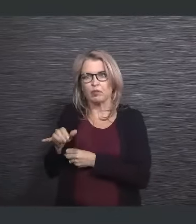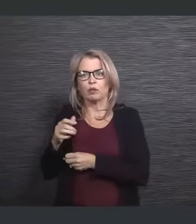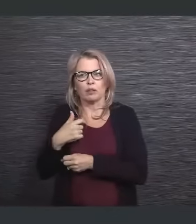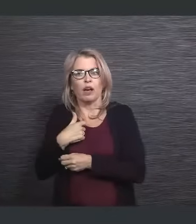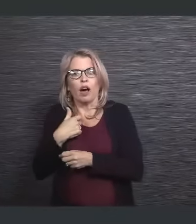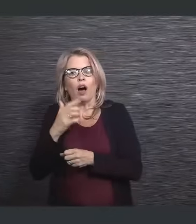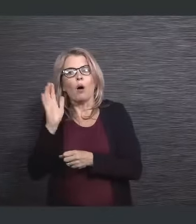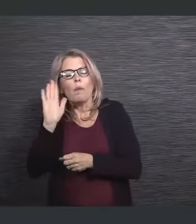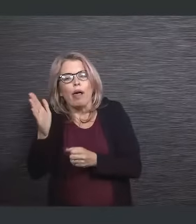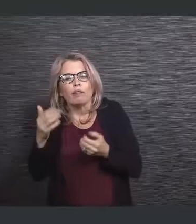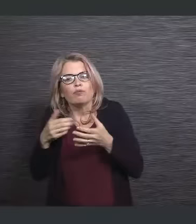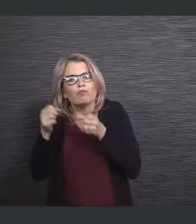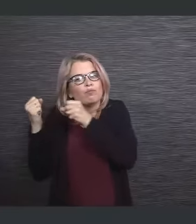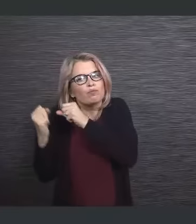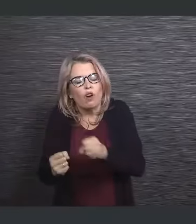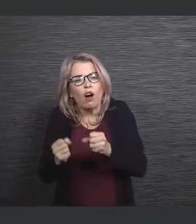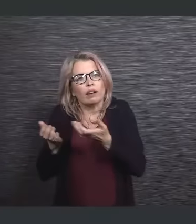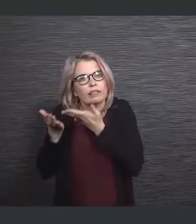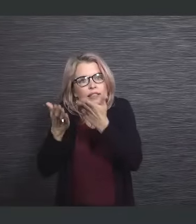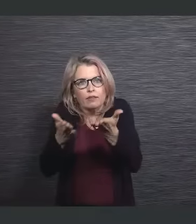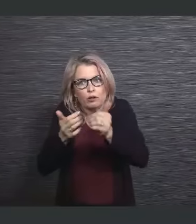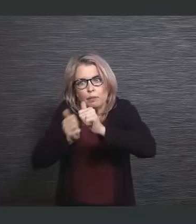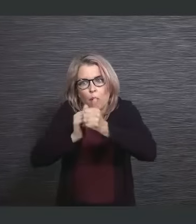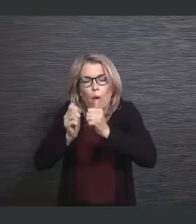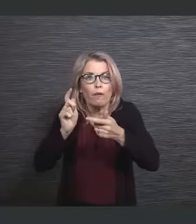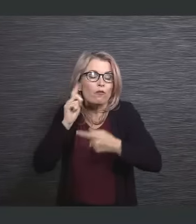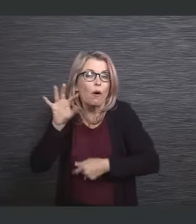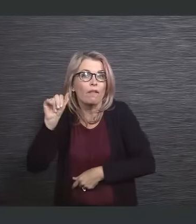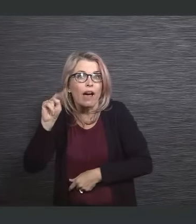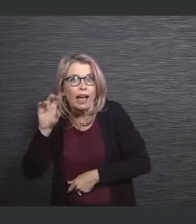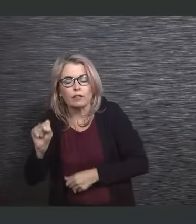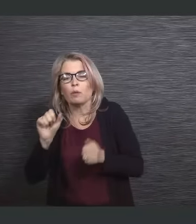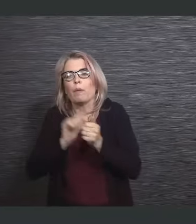directly to fans with its AI-based data analysis